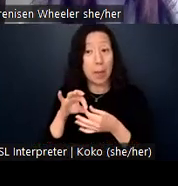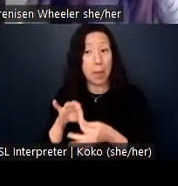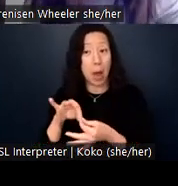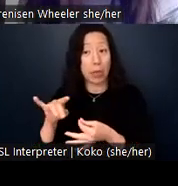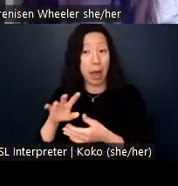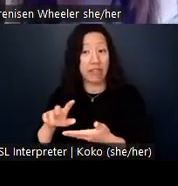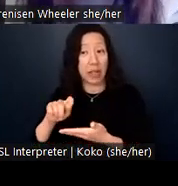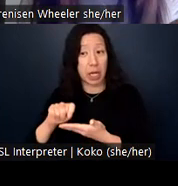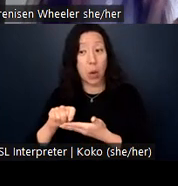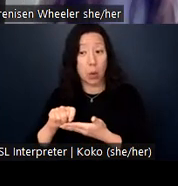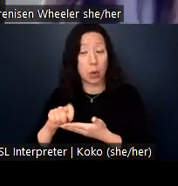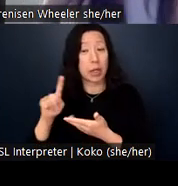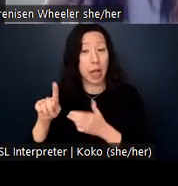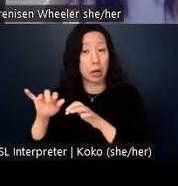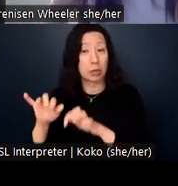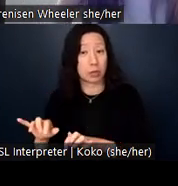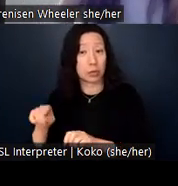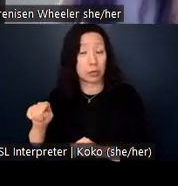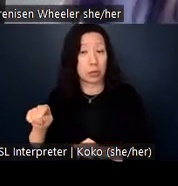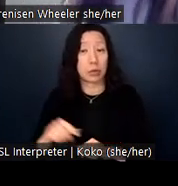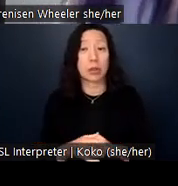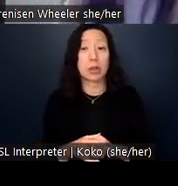can put in in the chat it's created by someone we actually partner with a lot Dr.